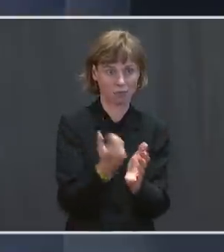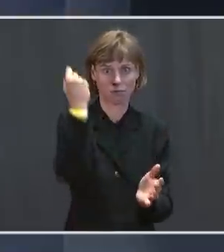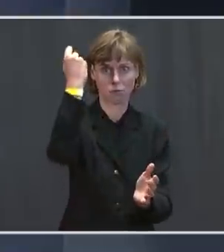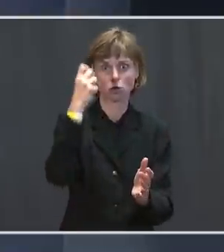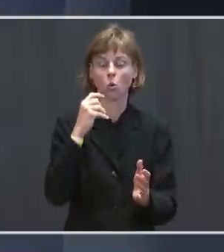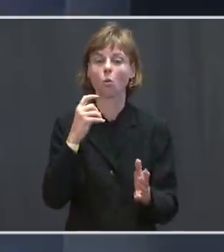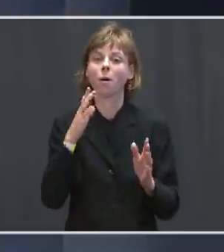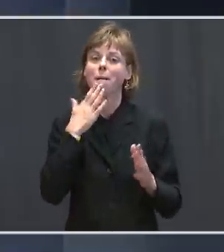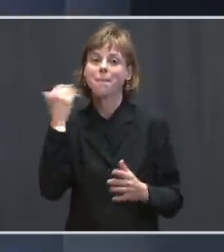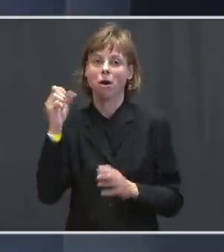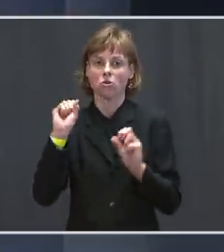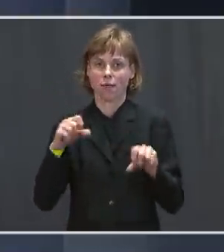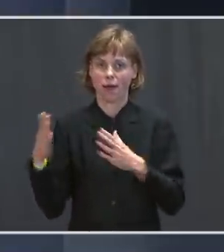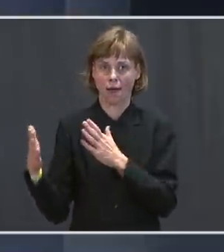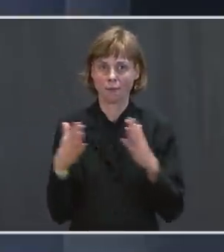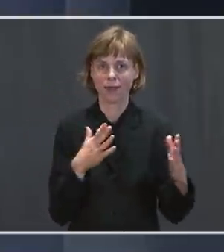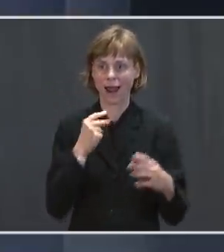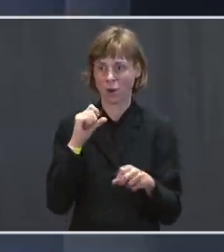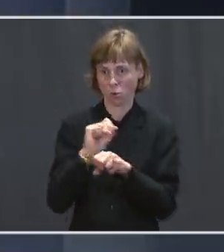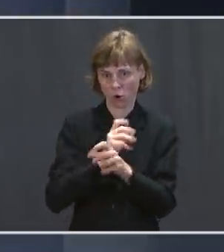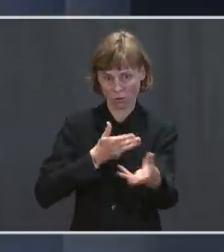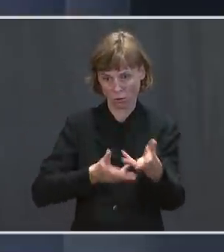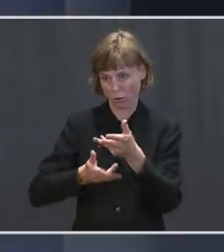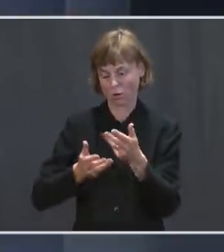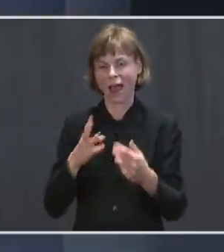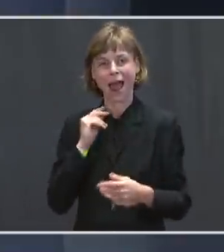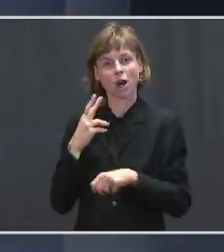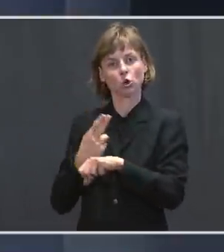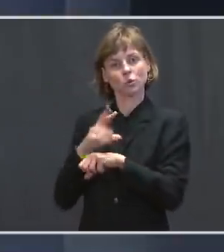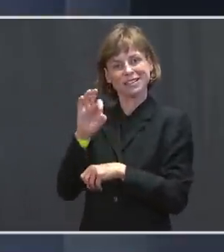Also working with them and tapping into FEMA, a question that came up earlier,